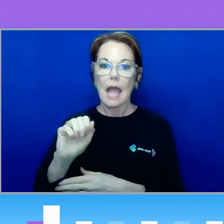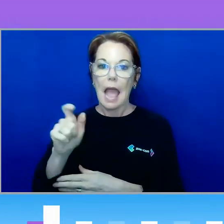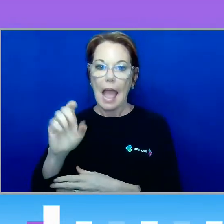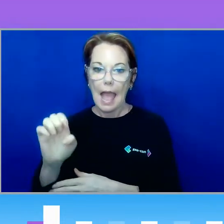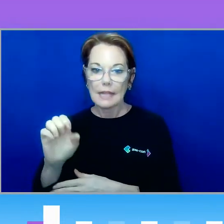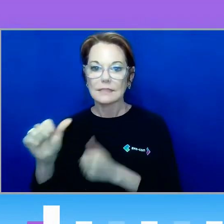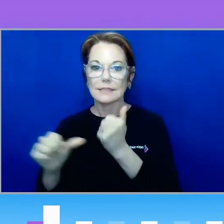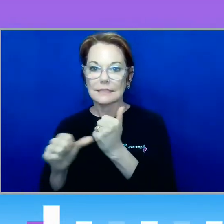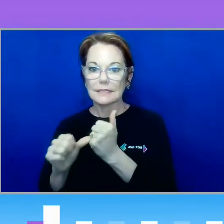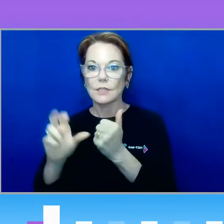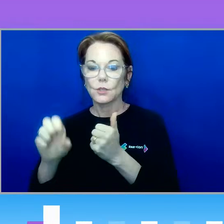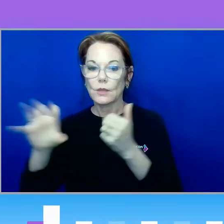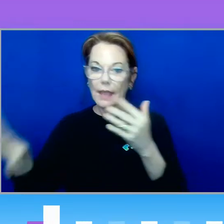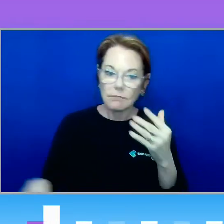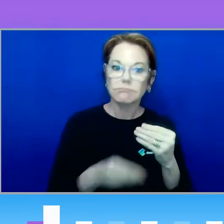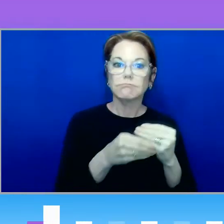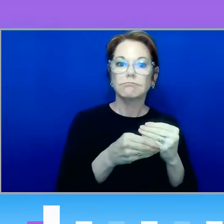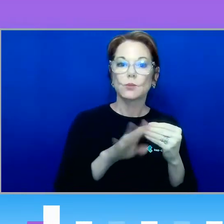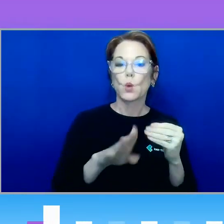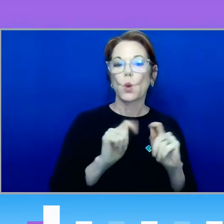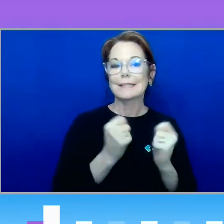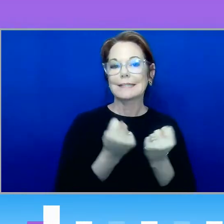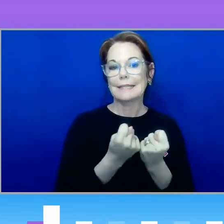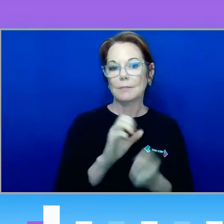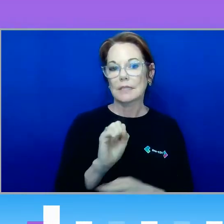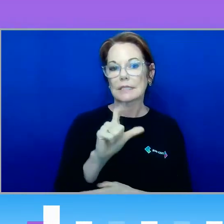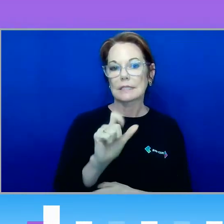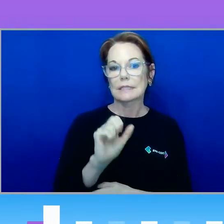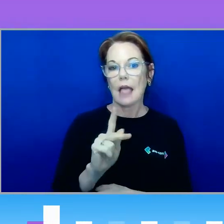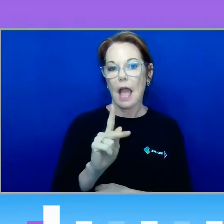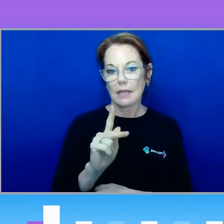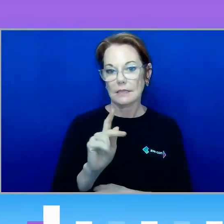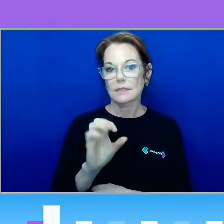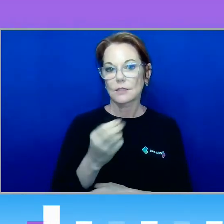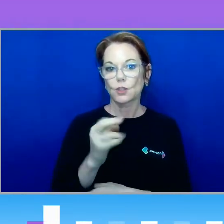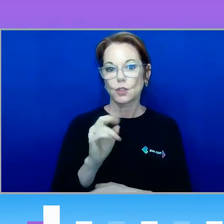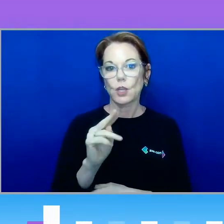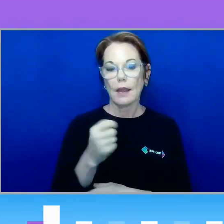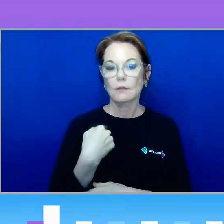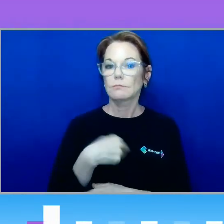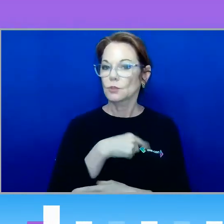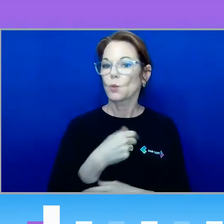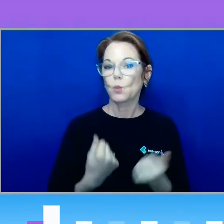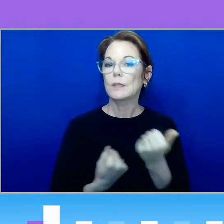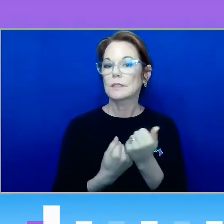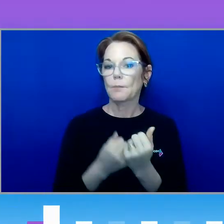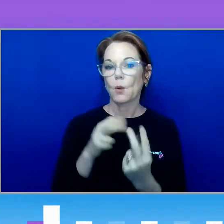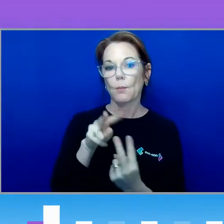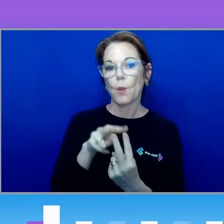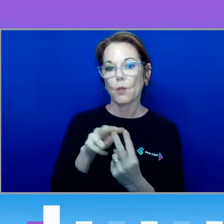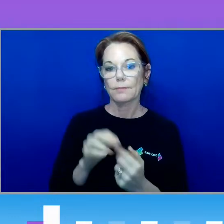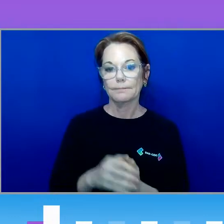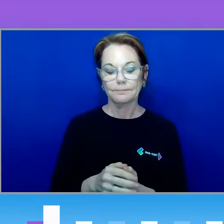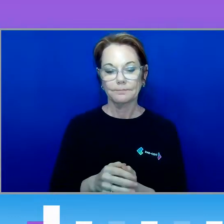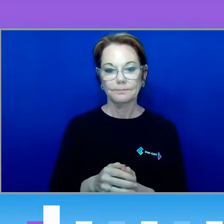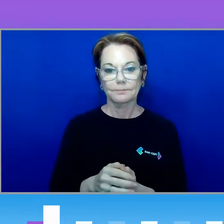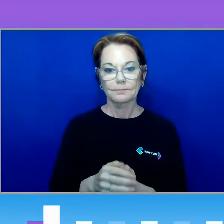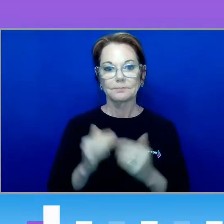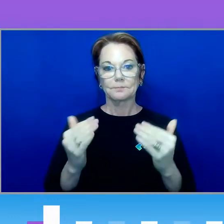access assistant, you can bring it into a conversation within your like team slack channel. Yeah. So we support both.